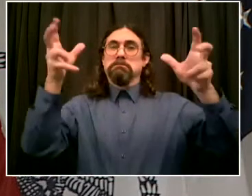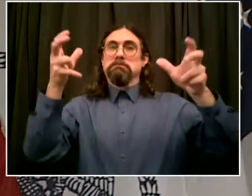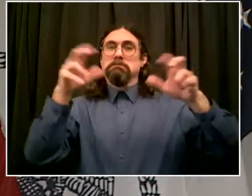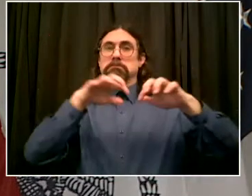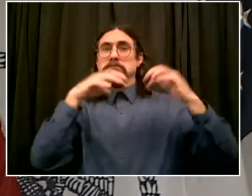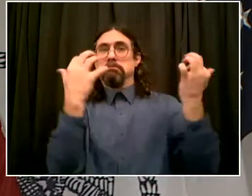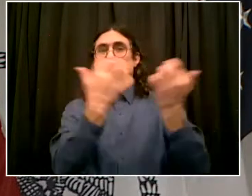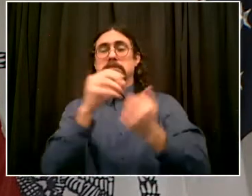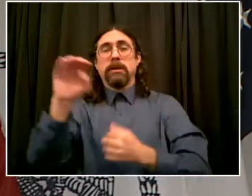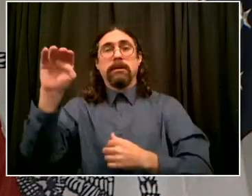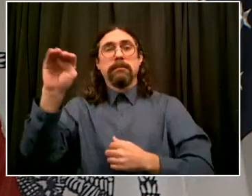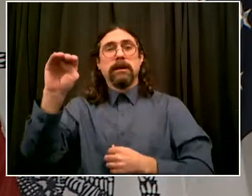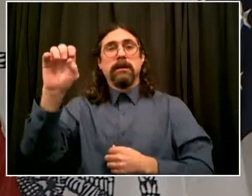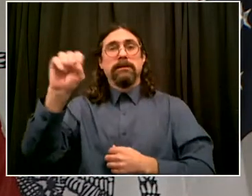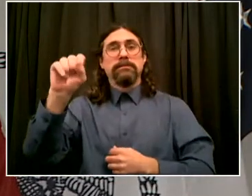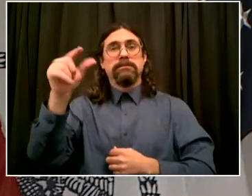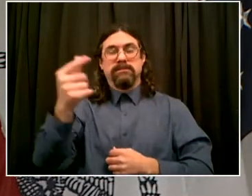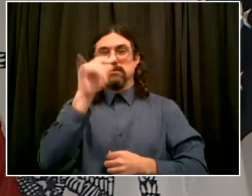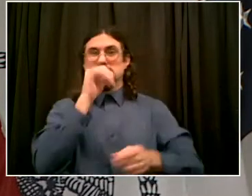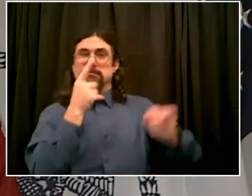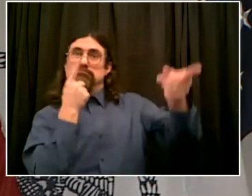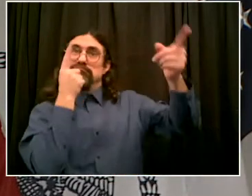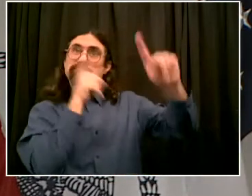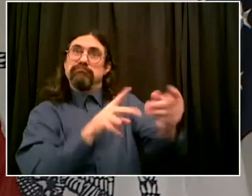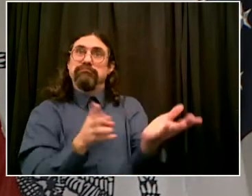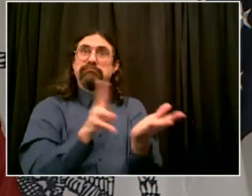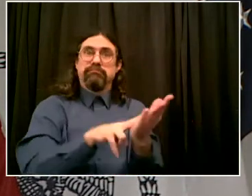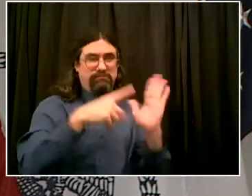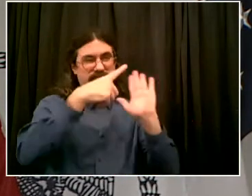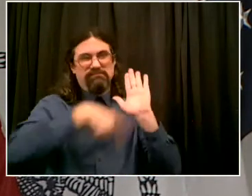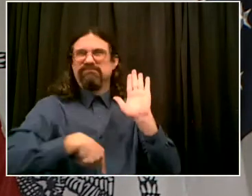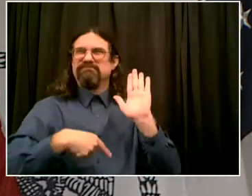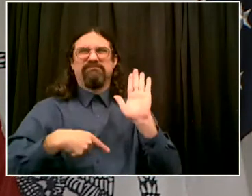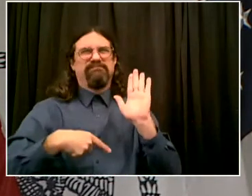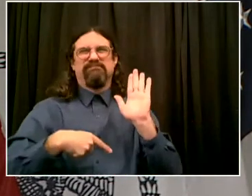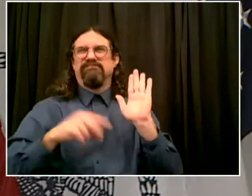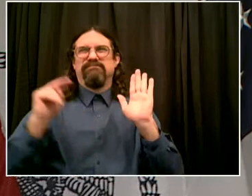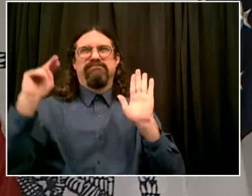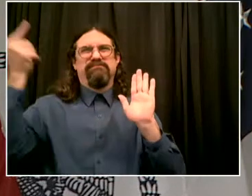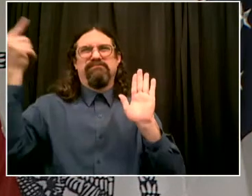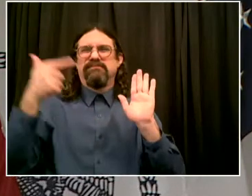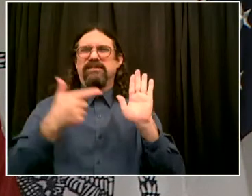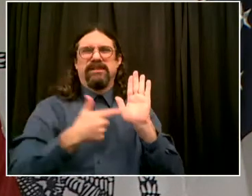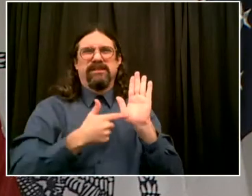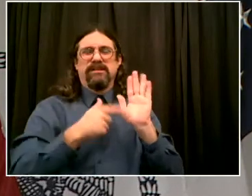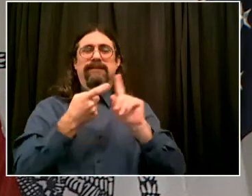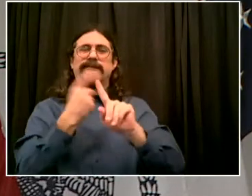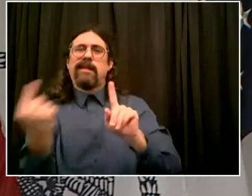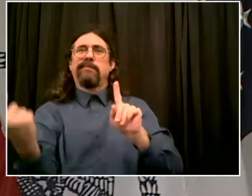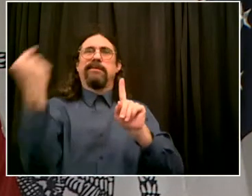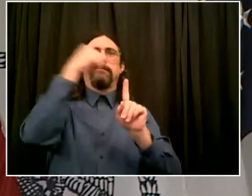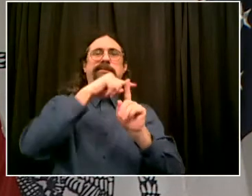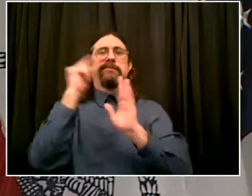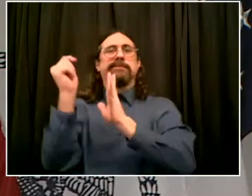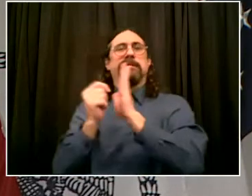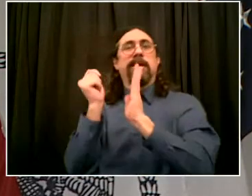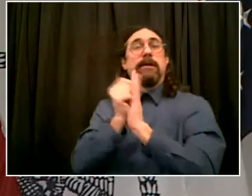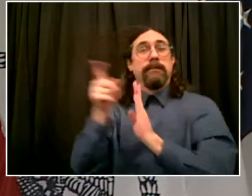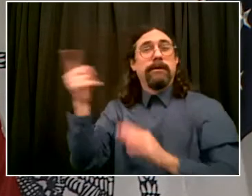SENSE ANYMORE. I THINK THE WAY Y THE DEALS WERE STRUCTURED IN THE BLOOMBERG ADMINISTRATION AROUND THE